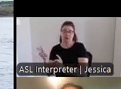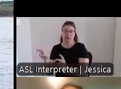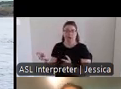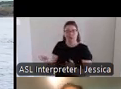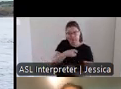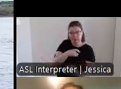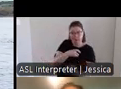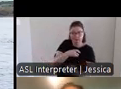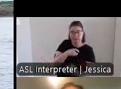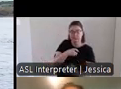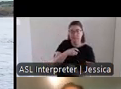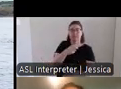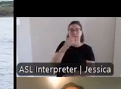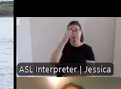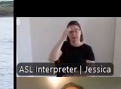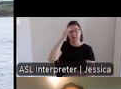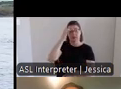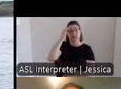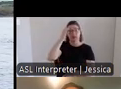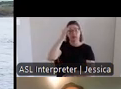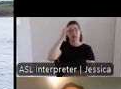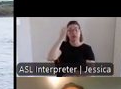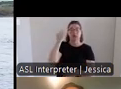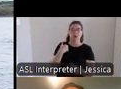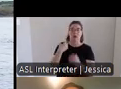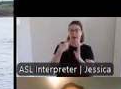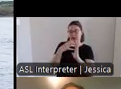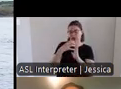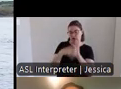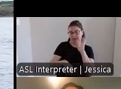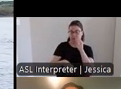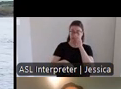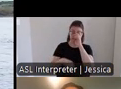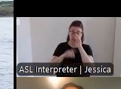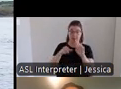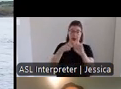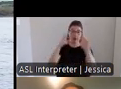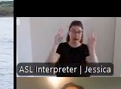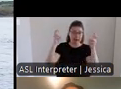Um, so that's something that I worked on here is I have a chapter about headings where I describe,